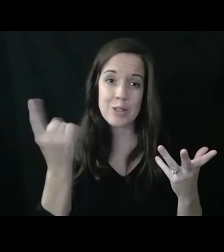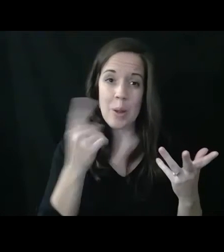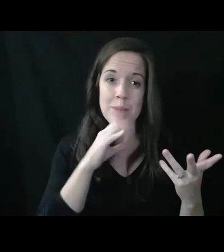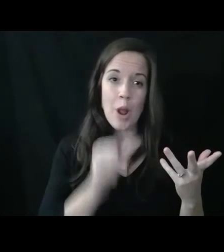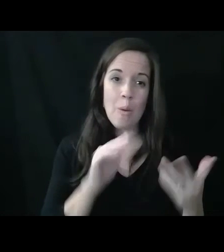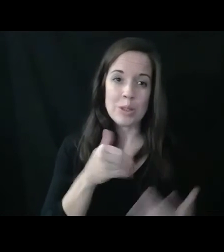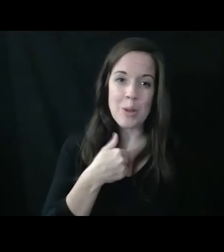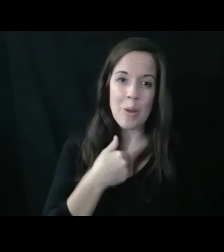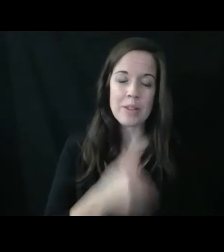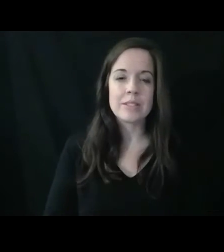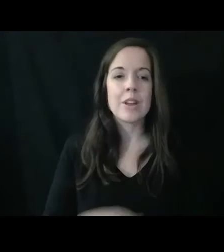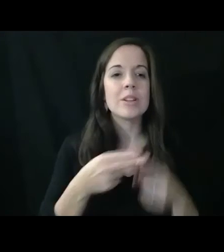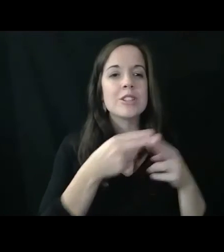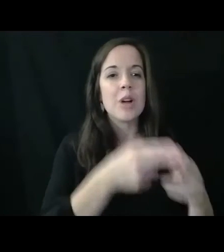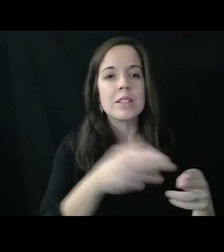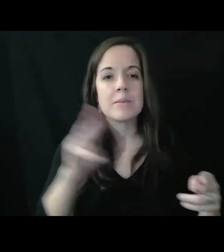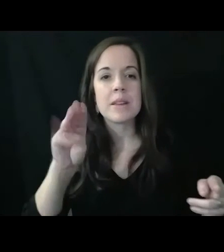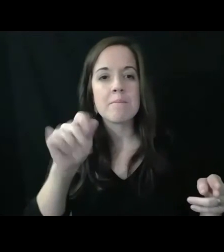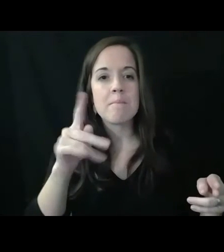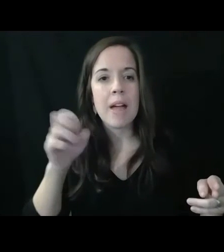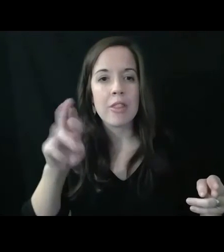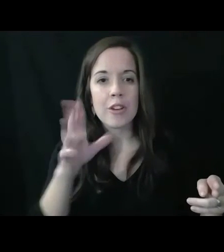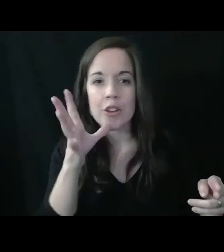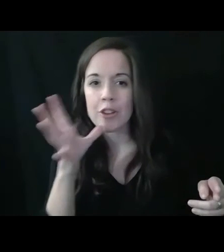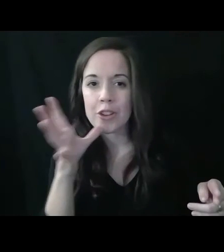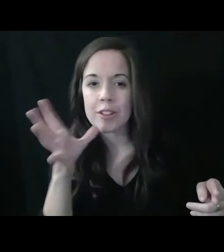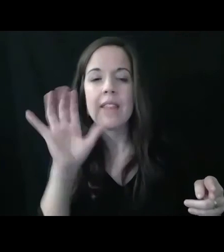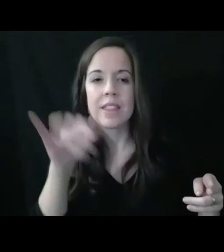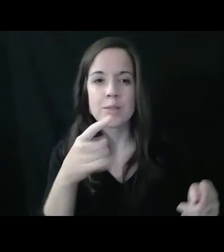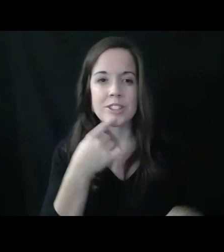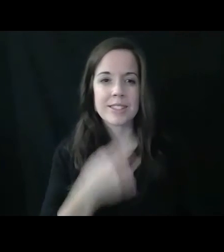So when she calls me “Mother” in this poem that’s because that’s what she says. But this piece,